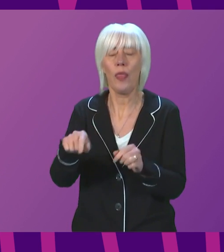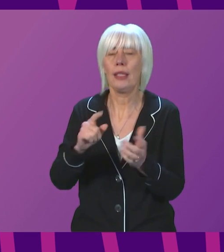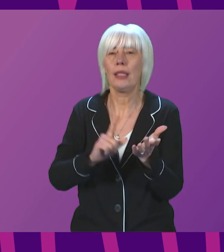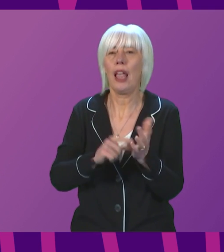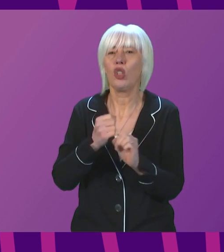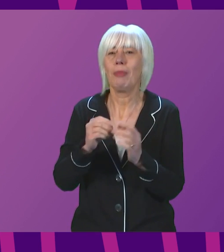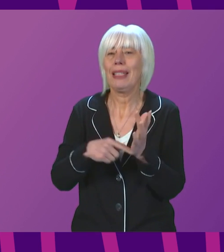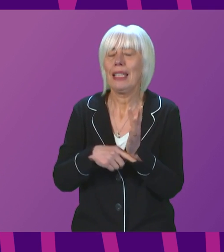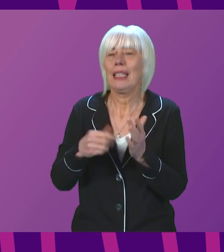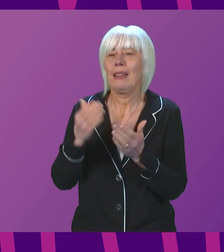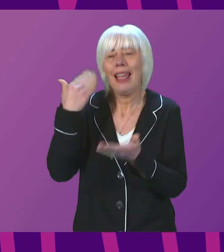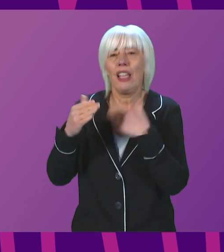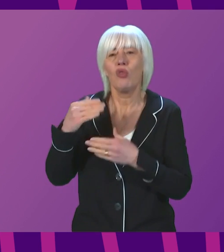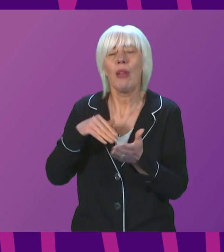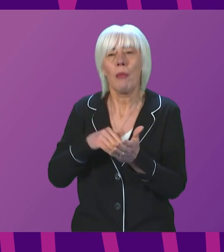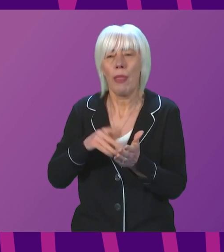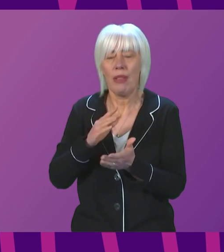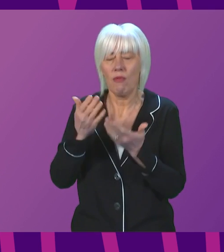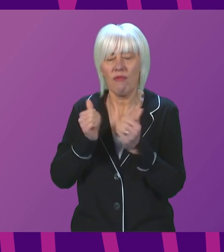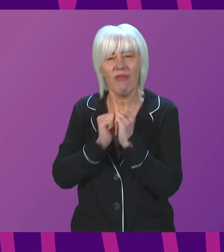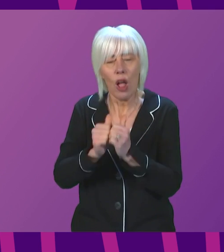value and respect that everyone has a right to feel.